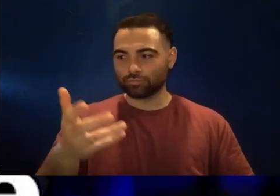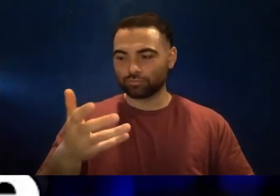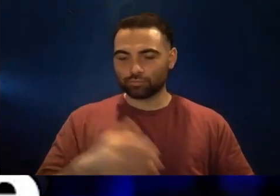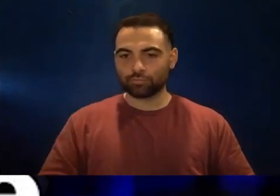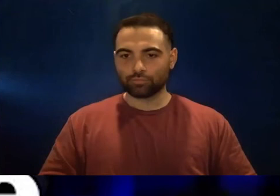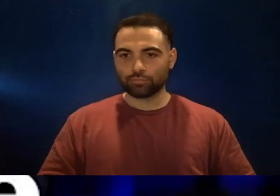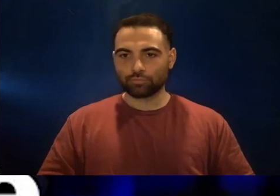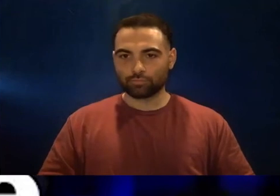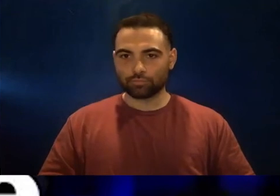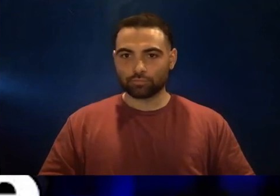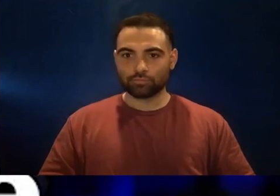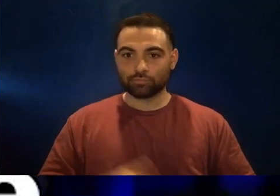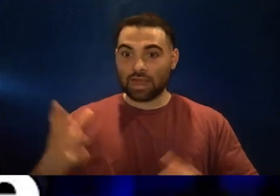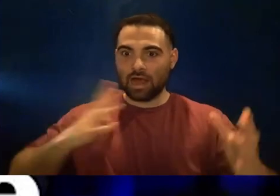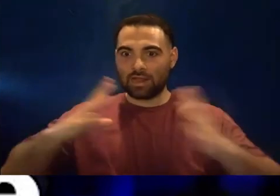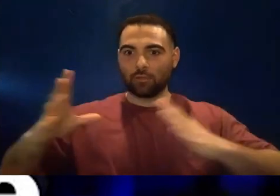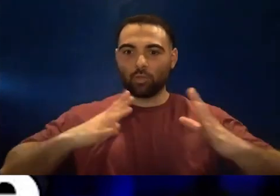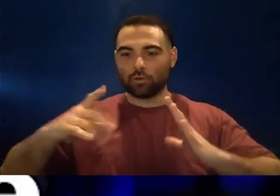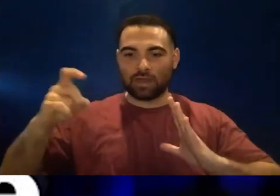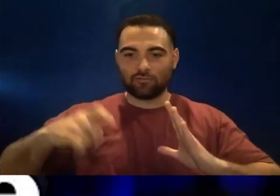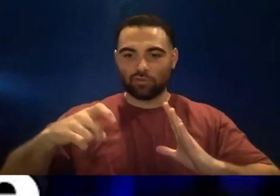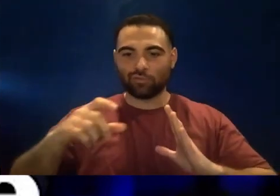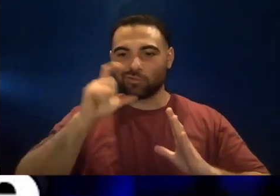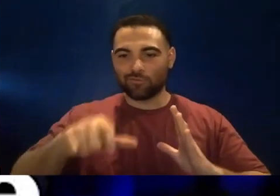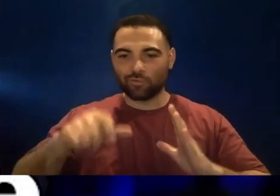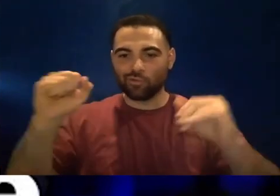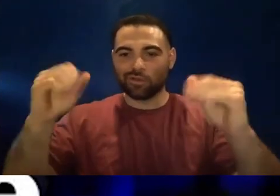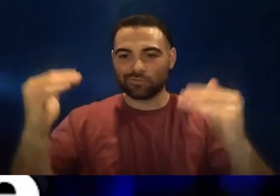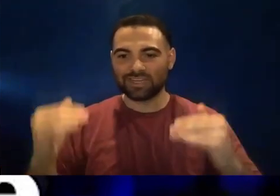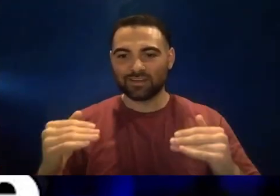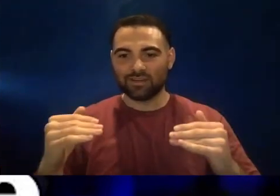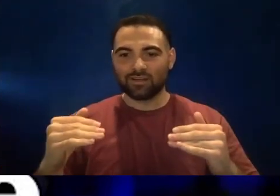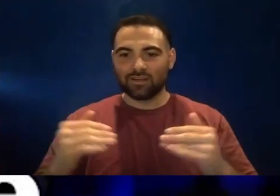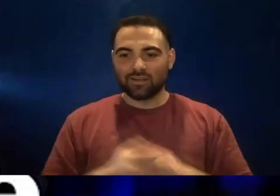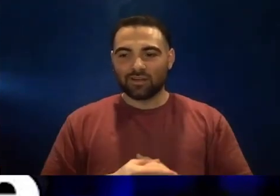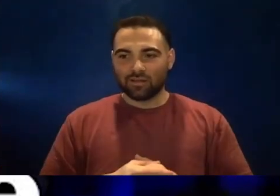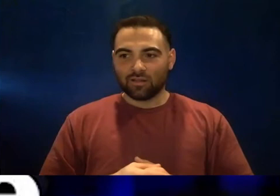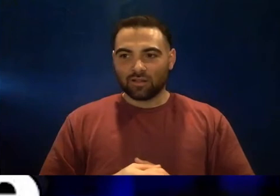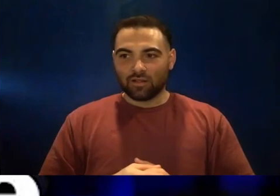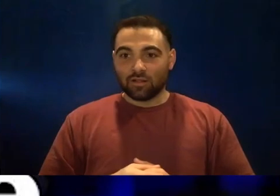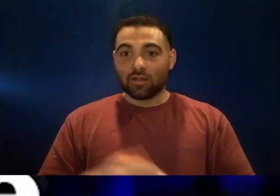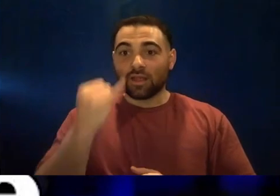aim for Hollywood, you can aim low. And if your project gets bigger than